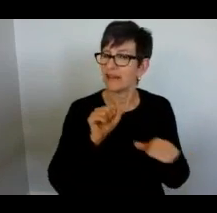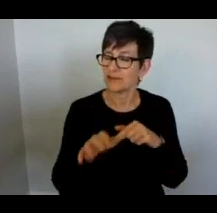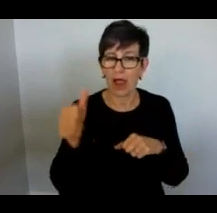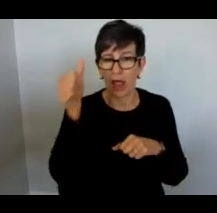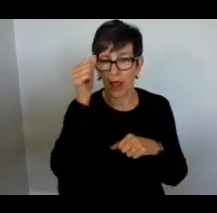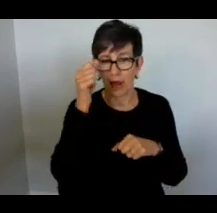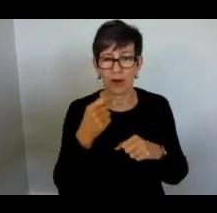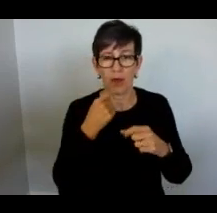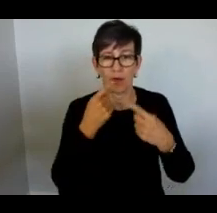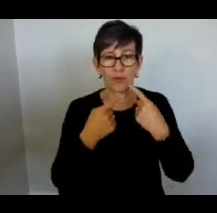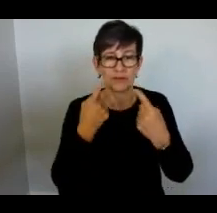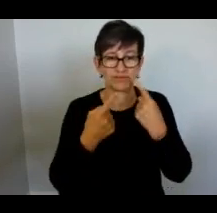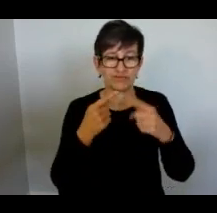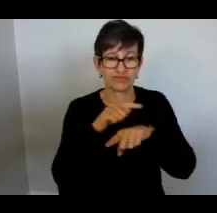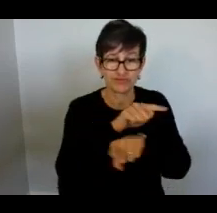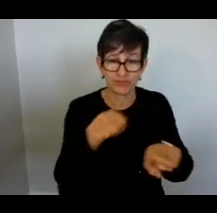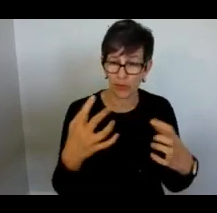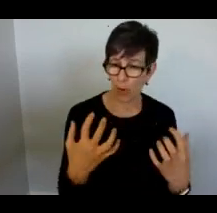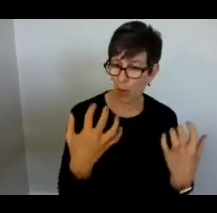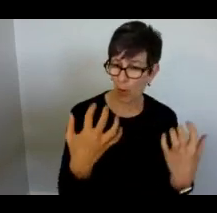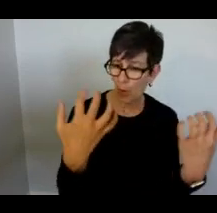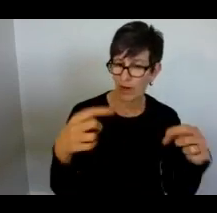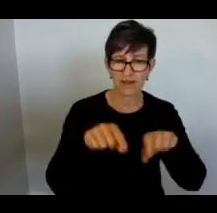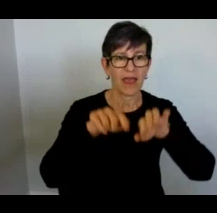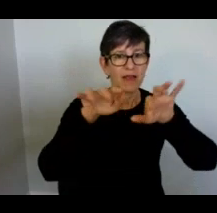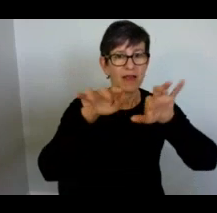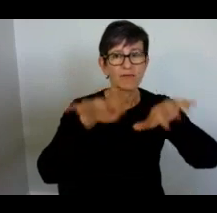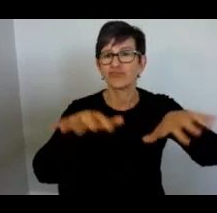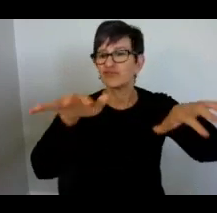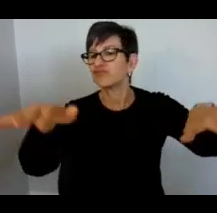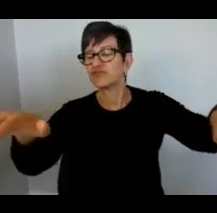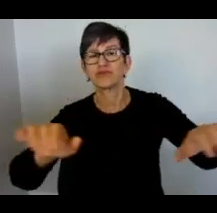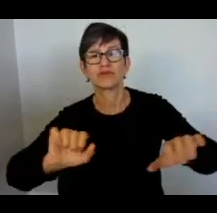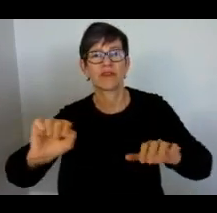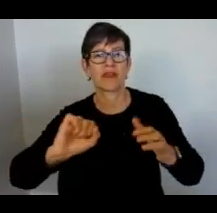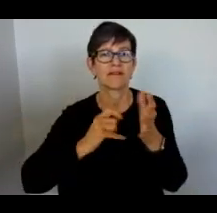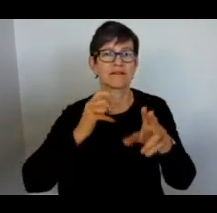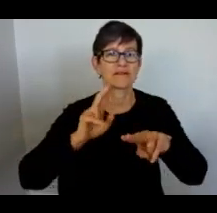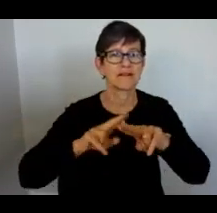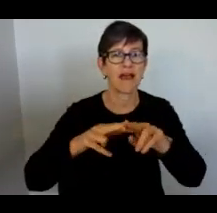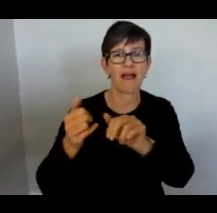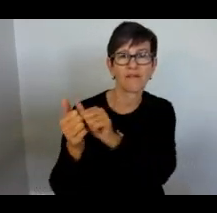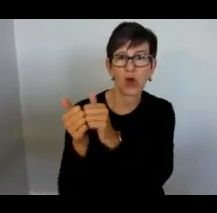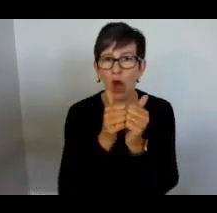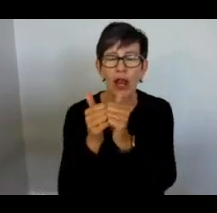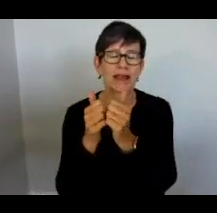videos as well which is really wonderful so thank you so much for your content and thank you to our